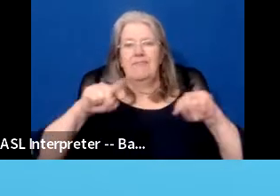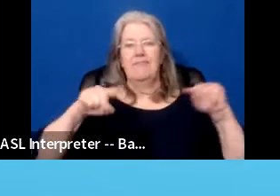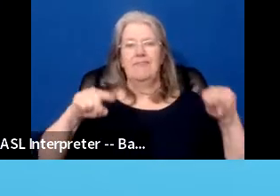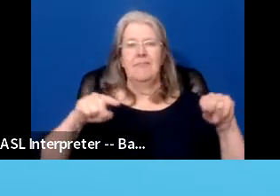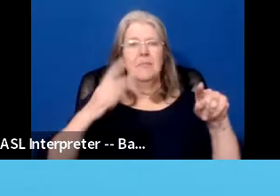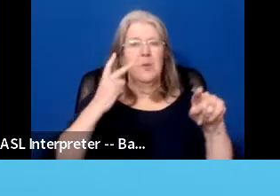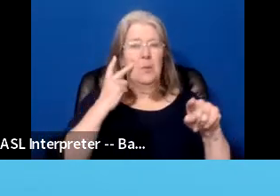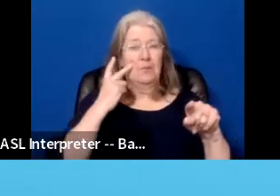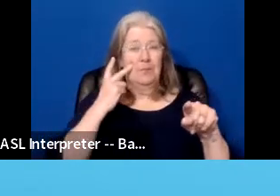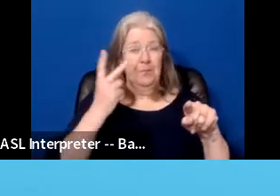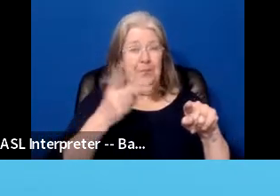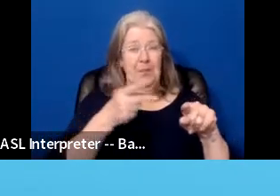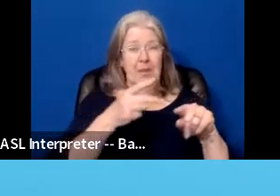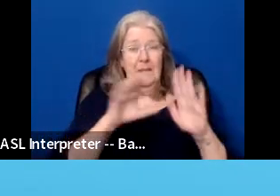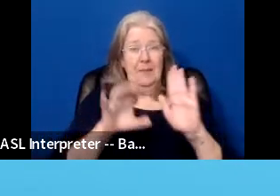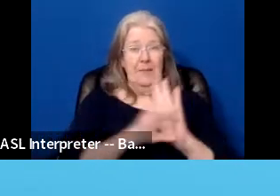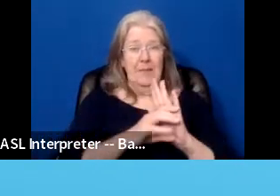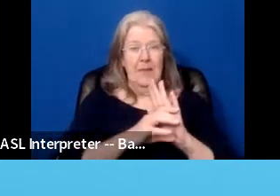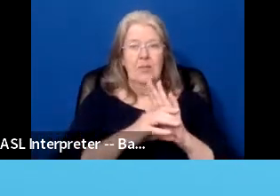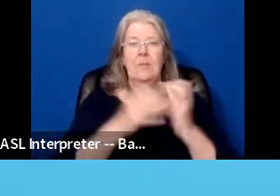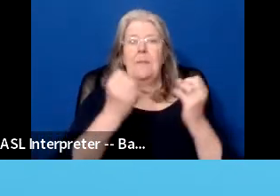somebody's closet with lots and lots of choices there.